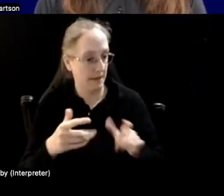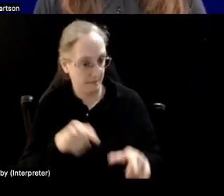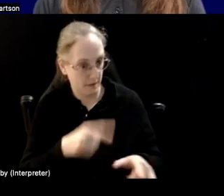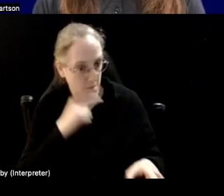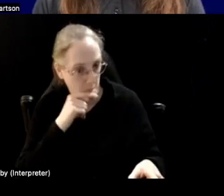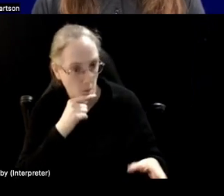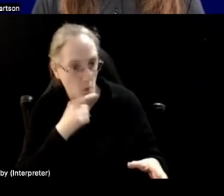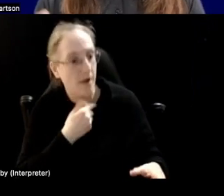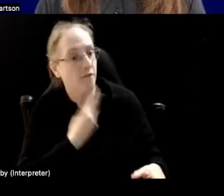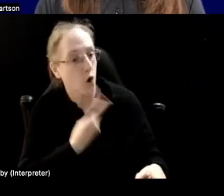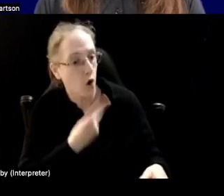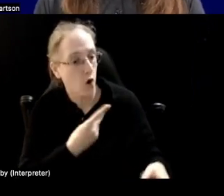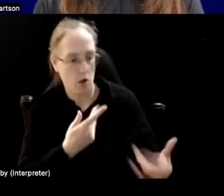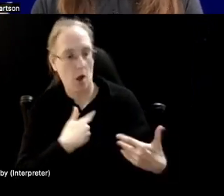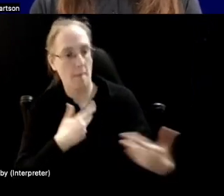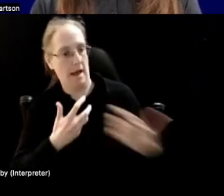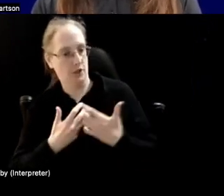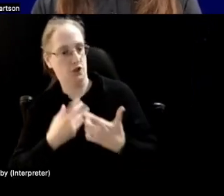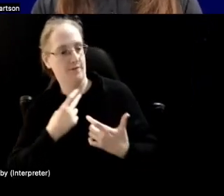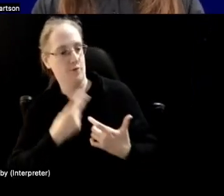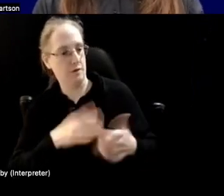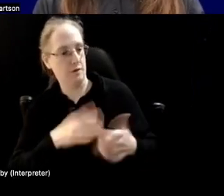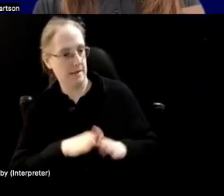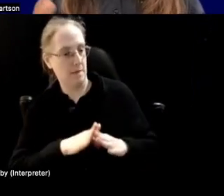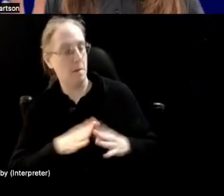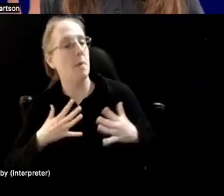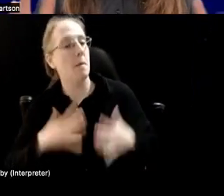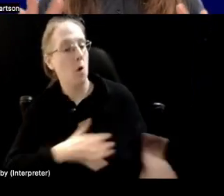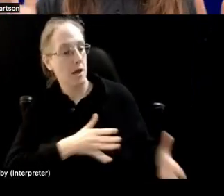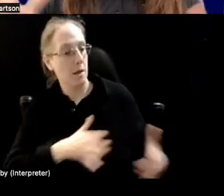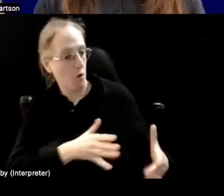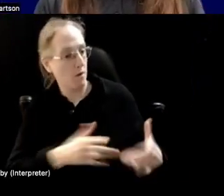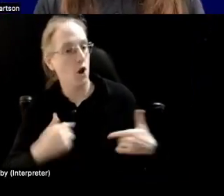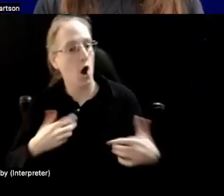but also his body movements were reflected back to him, and the way that I positioned